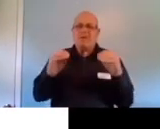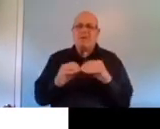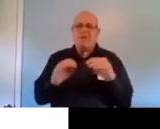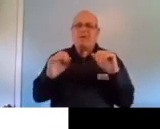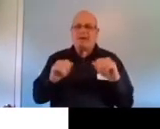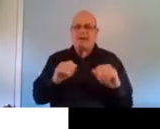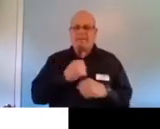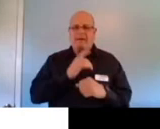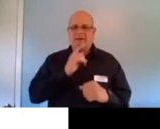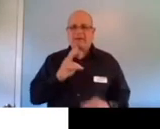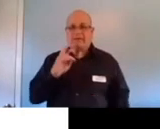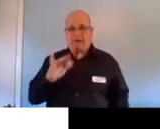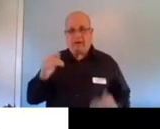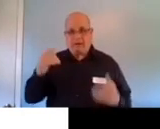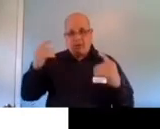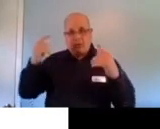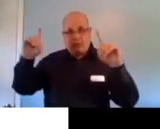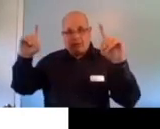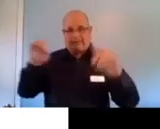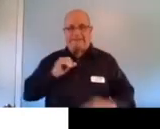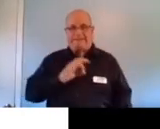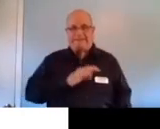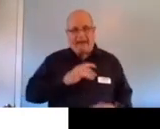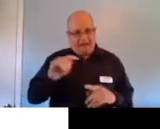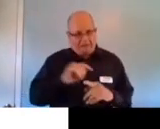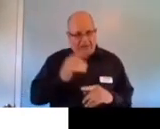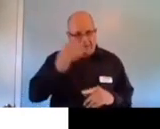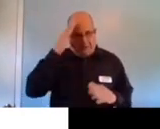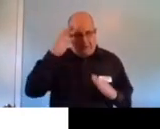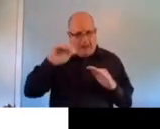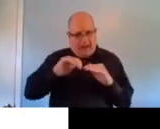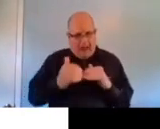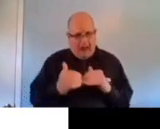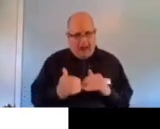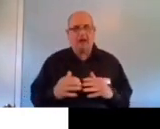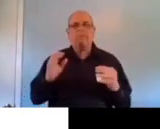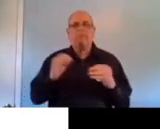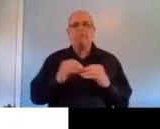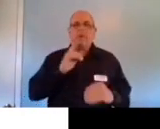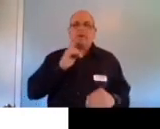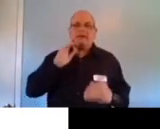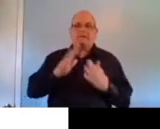is working and staff is trained on it the more the deaf community will feel comfortable